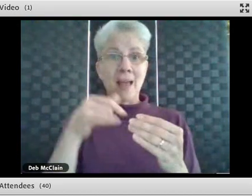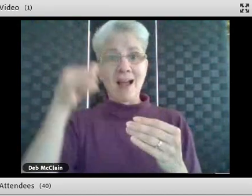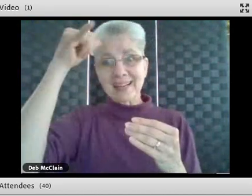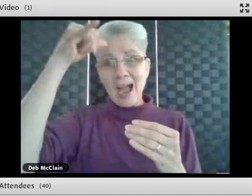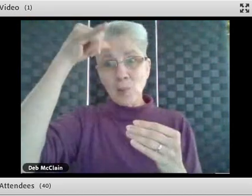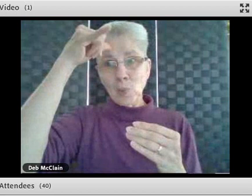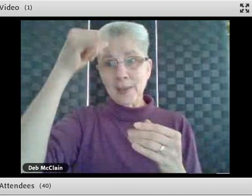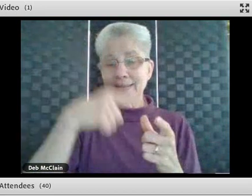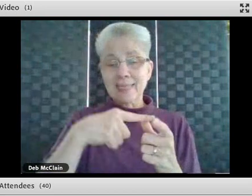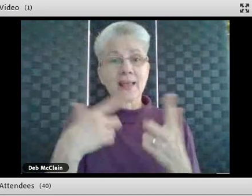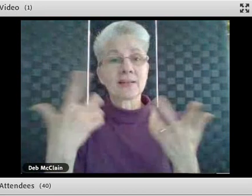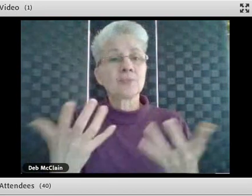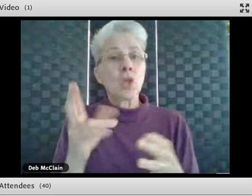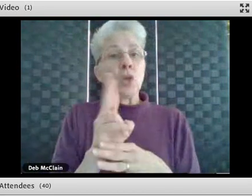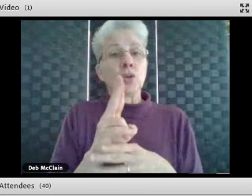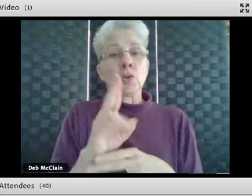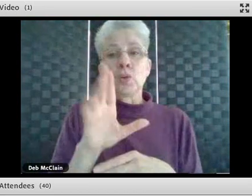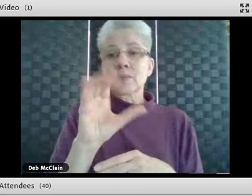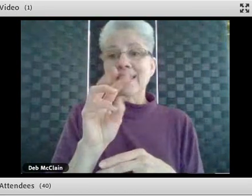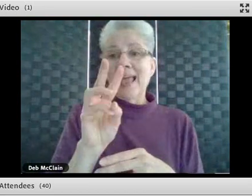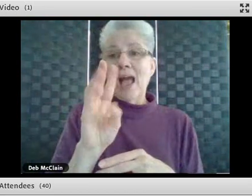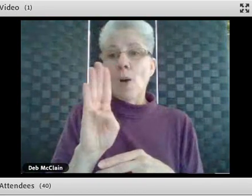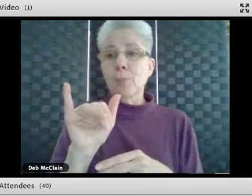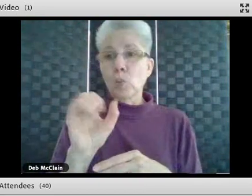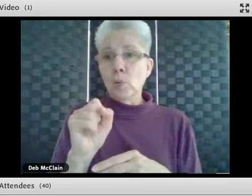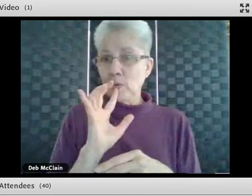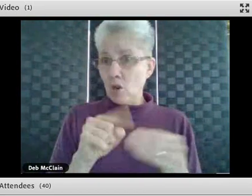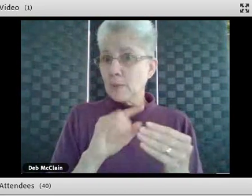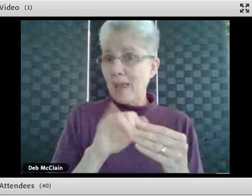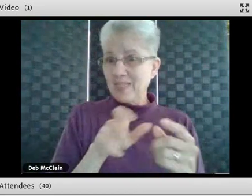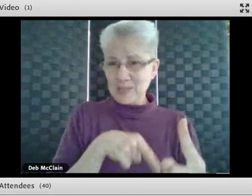then you use "cowboys," as we talked about, the specificity, the scope-match.